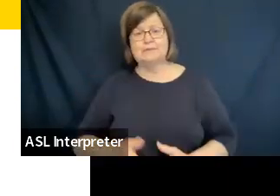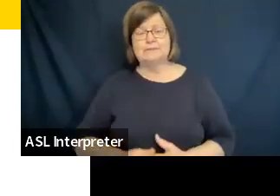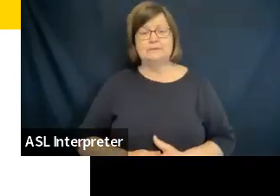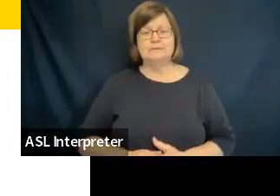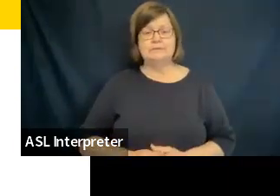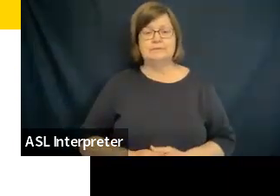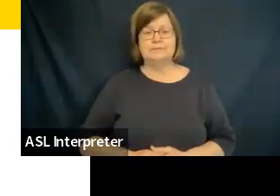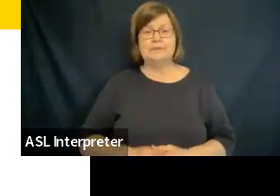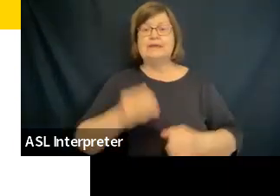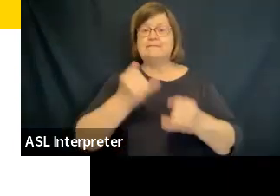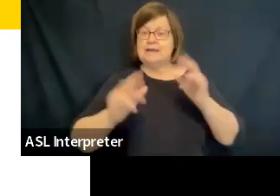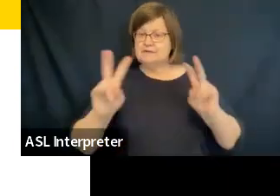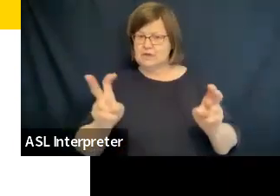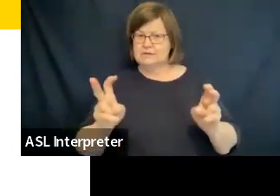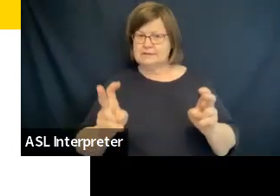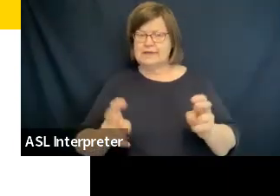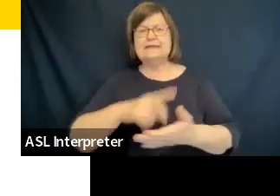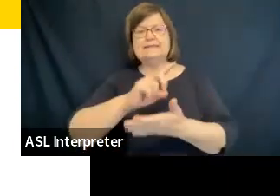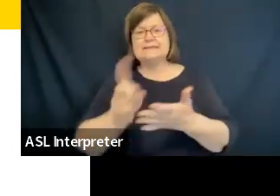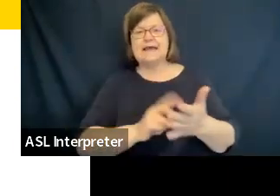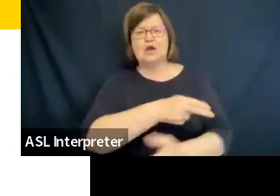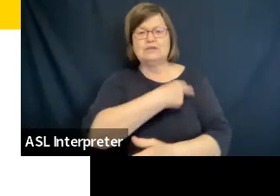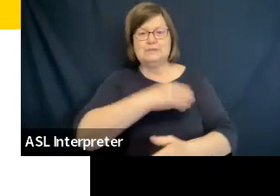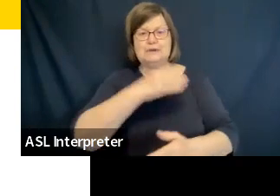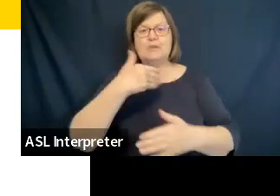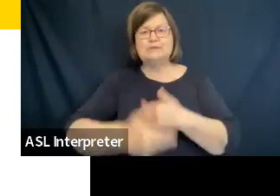Our final topic was designing hospital procedures for people with blindness,